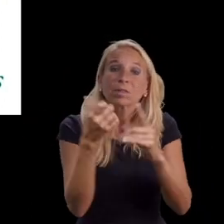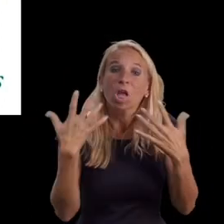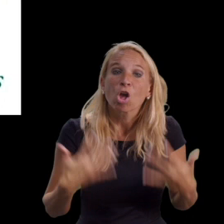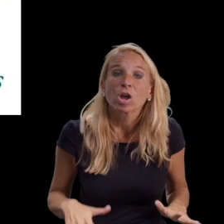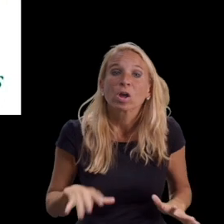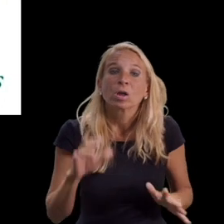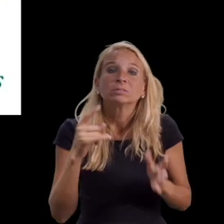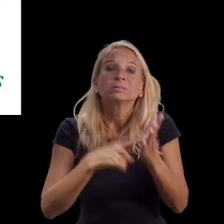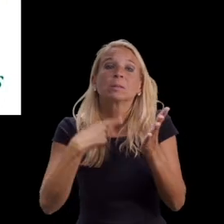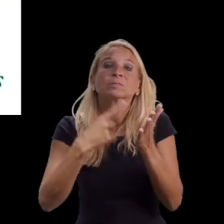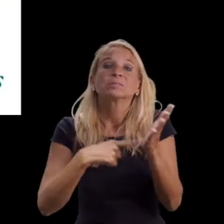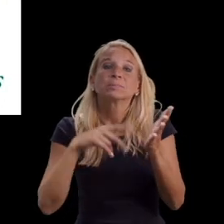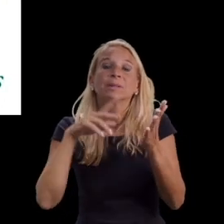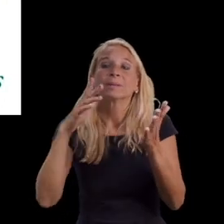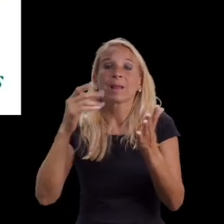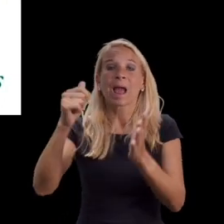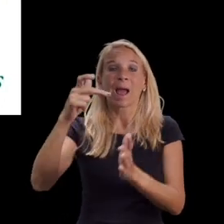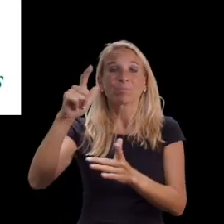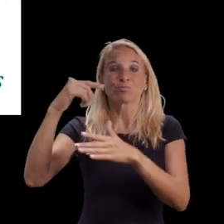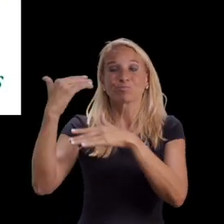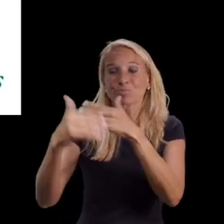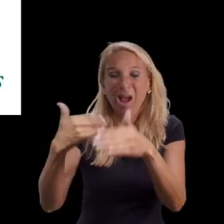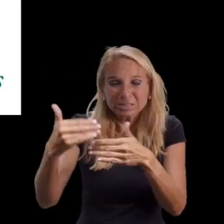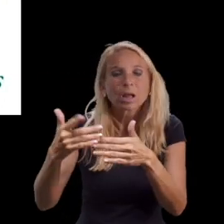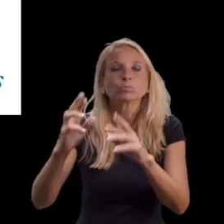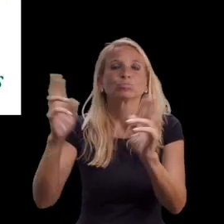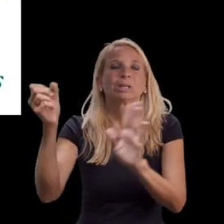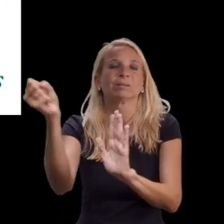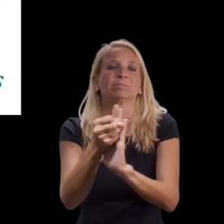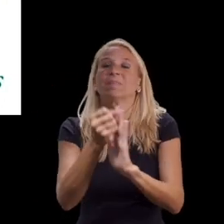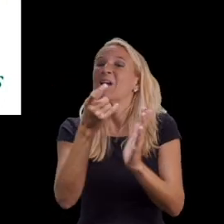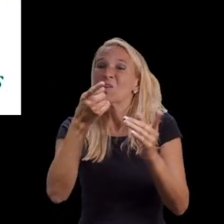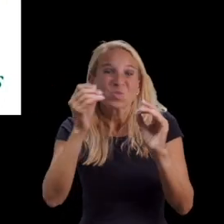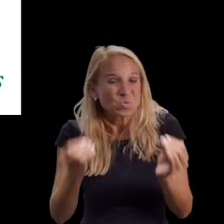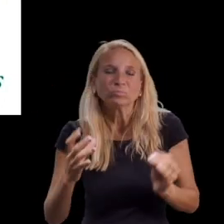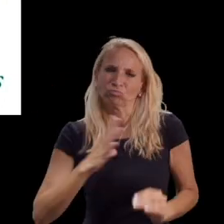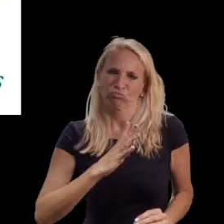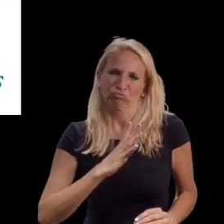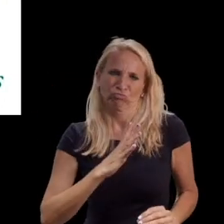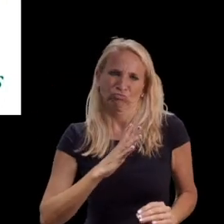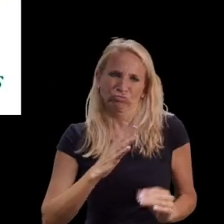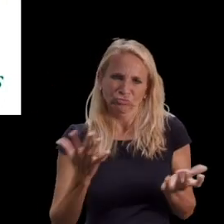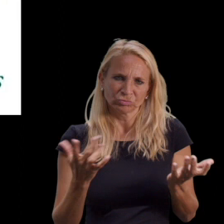which sometimes at the appeals process you may not. That's okay. You have time to try and retain